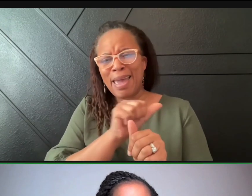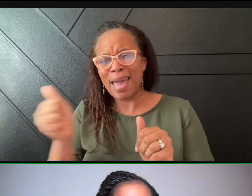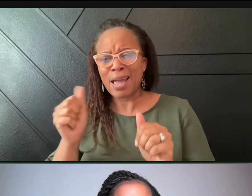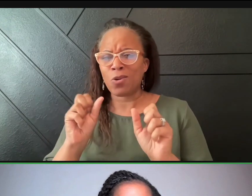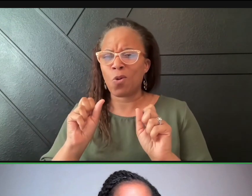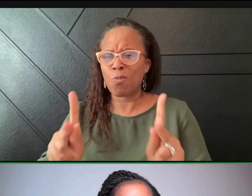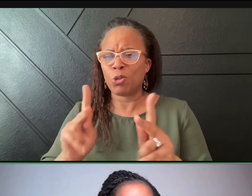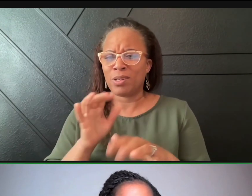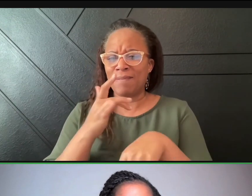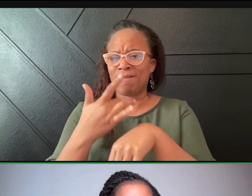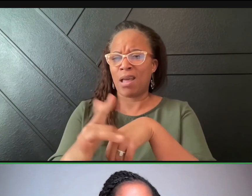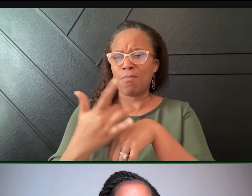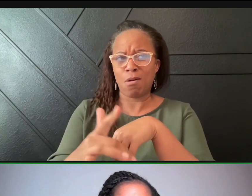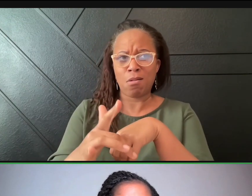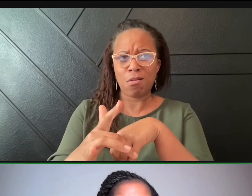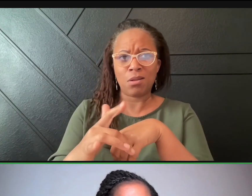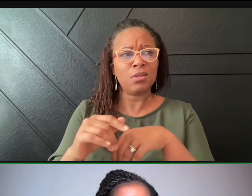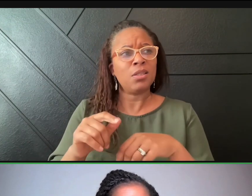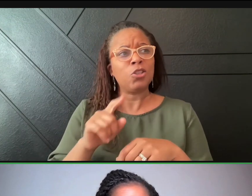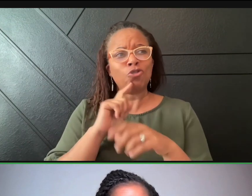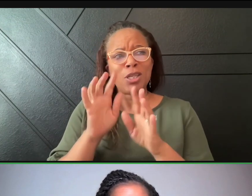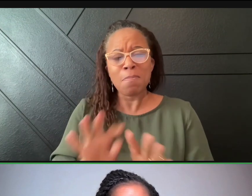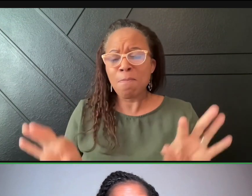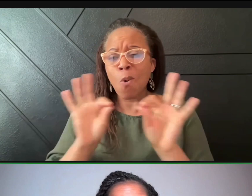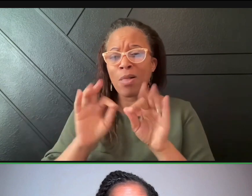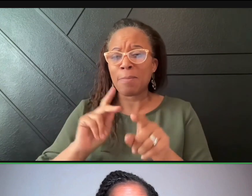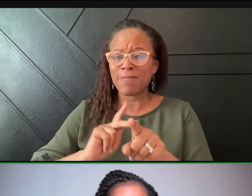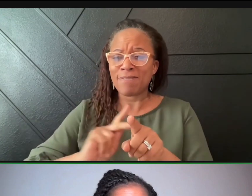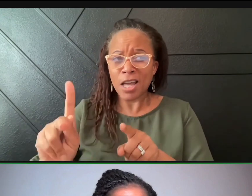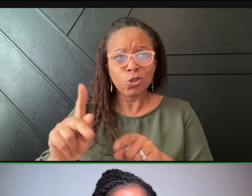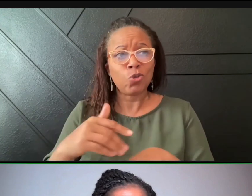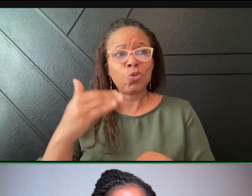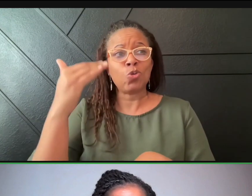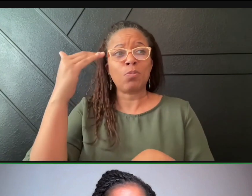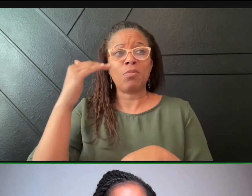Deaf students should be able to join any opportunity that is presented.